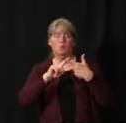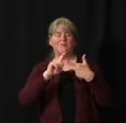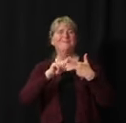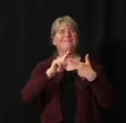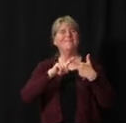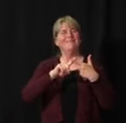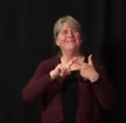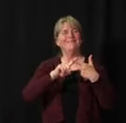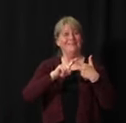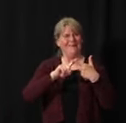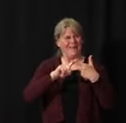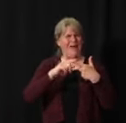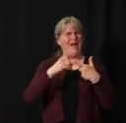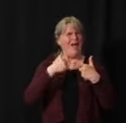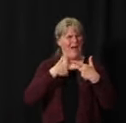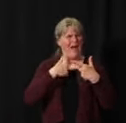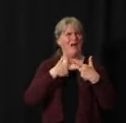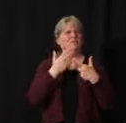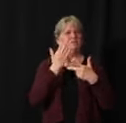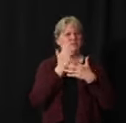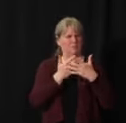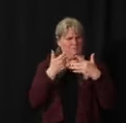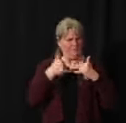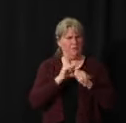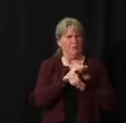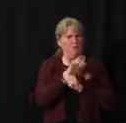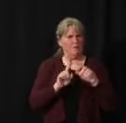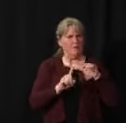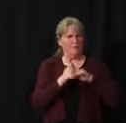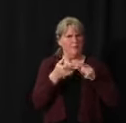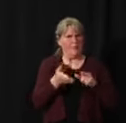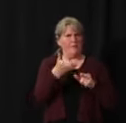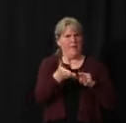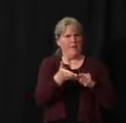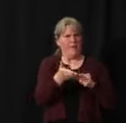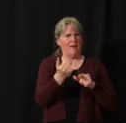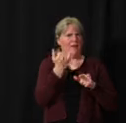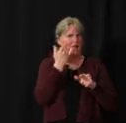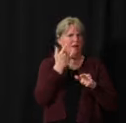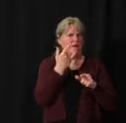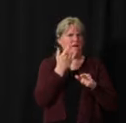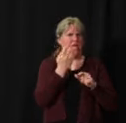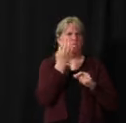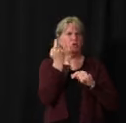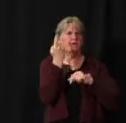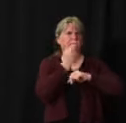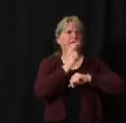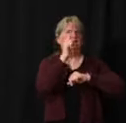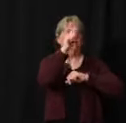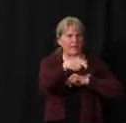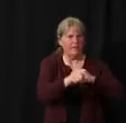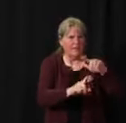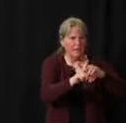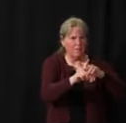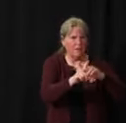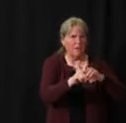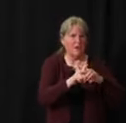scenario two, where there are COVID cases but substantially